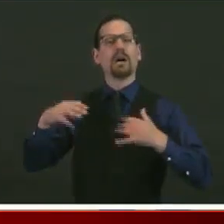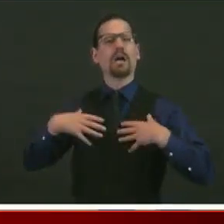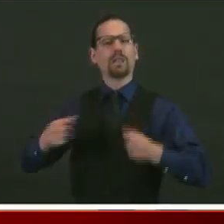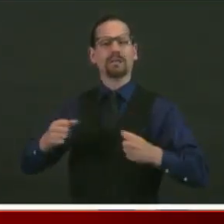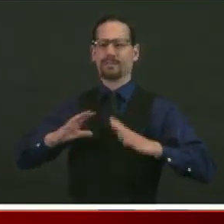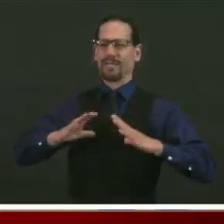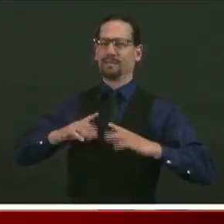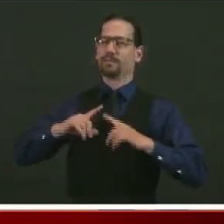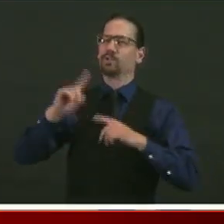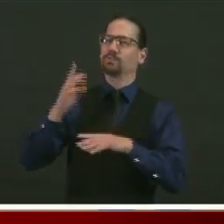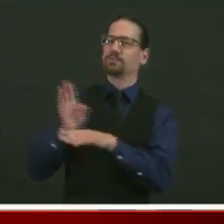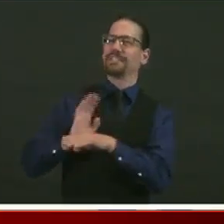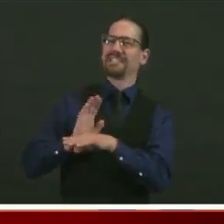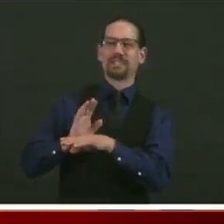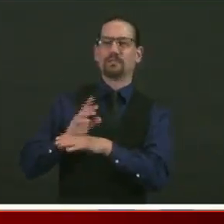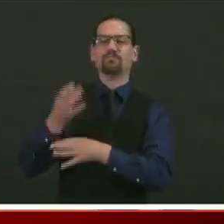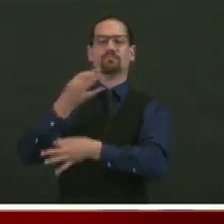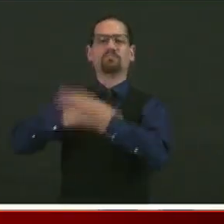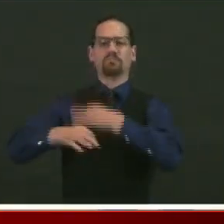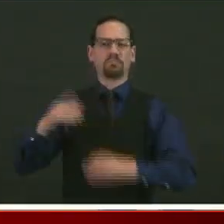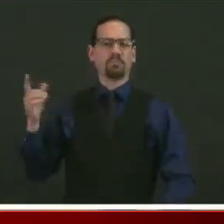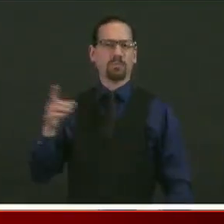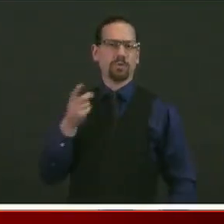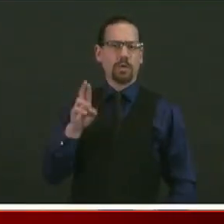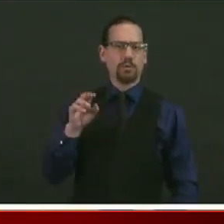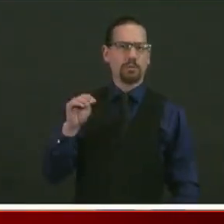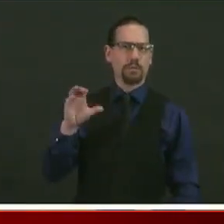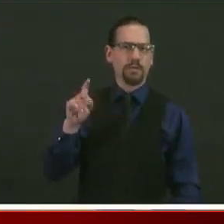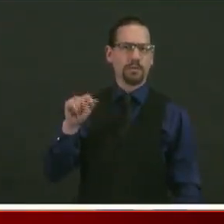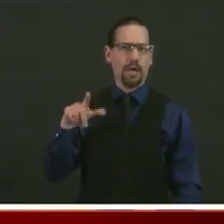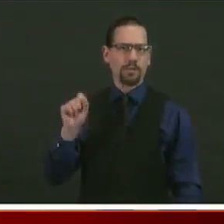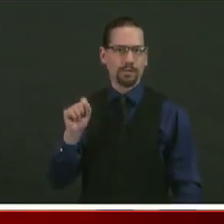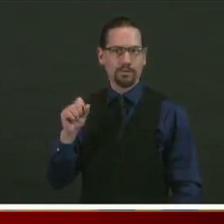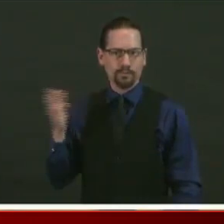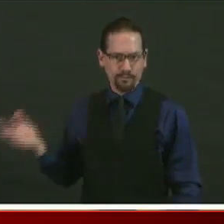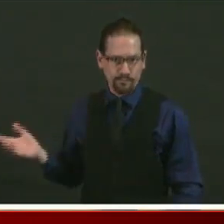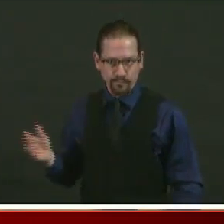DR. MCDONNELL AREA DR. MCDONNELL. DR. SCOTT FEELS GREAT, SHE JUST HAS A BUSY DAY TODAY. WE HAVE DR. MCDONNELL.